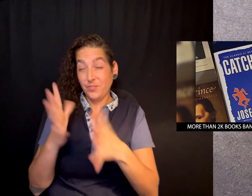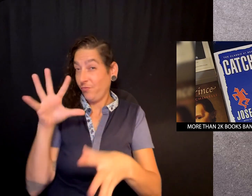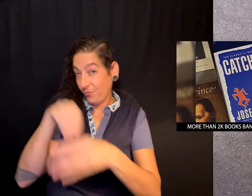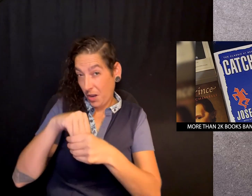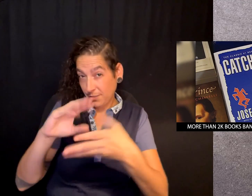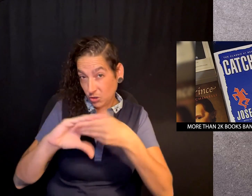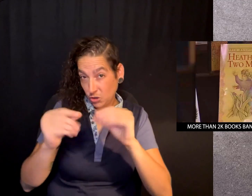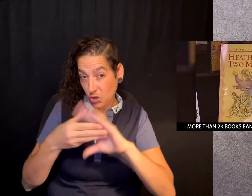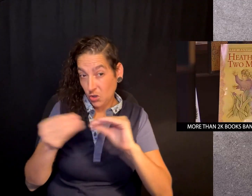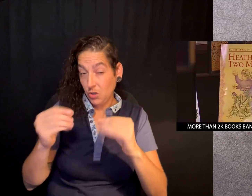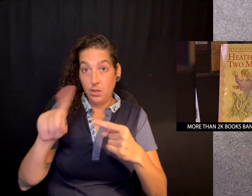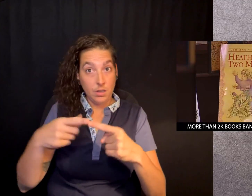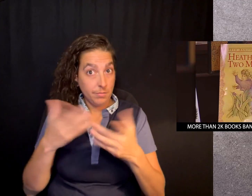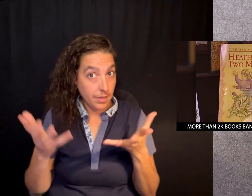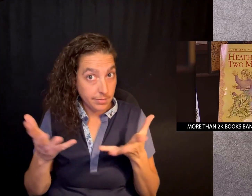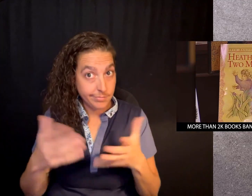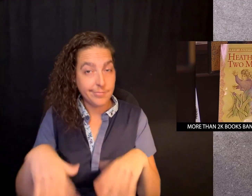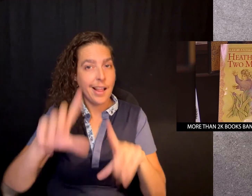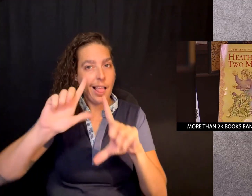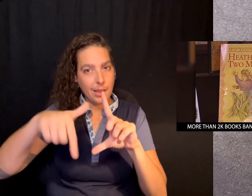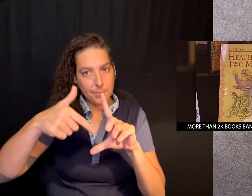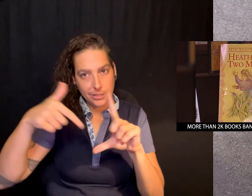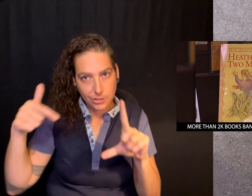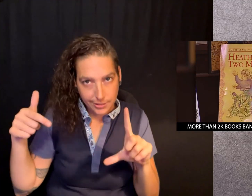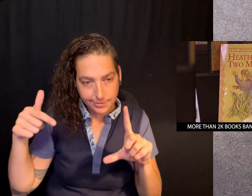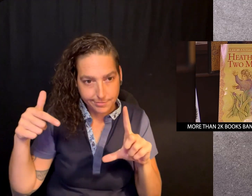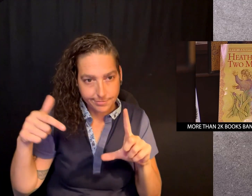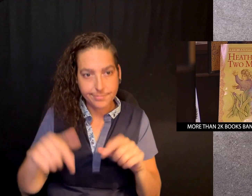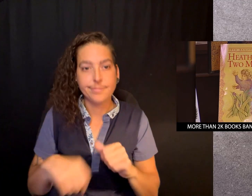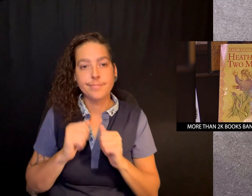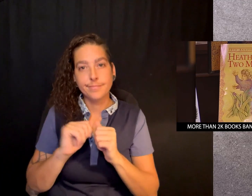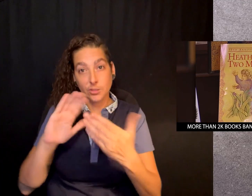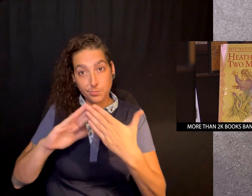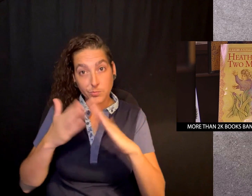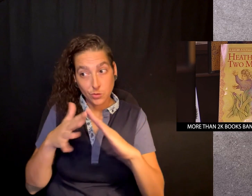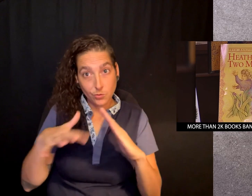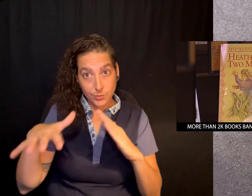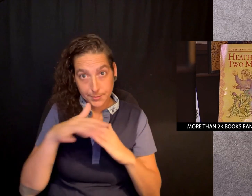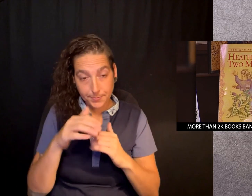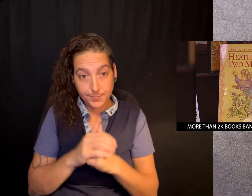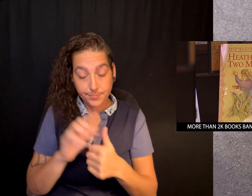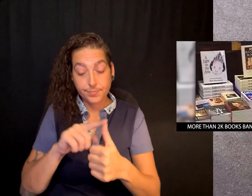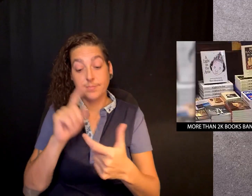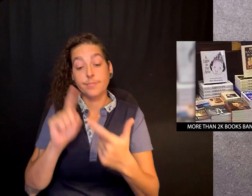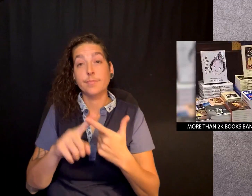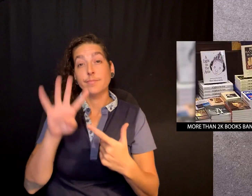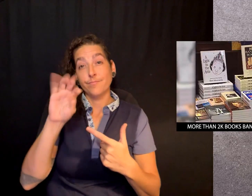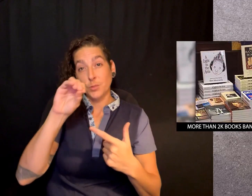involve stories about the LGBTQ community 40% of the banned books have people of color